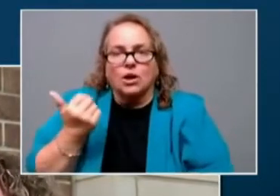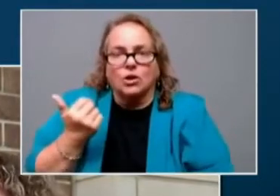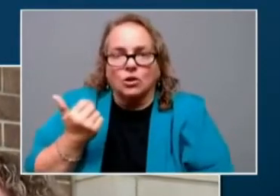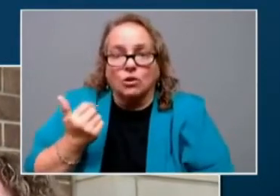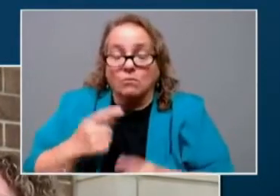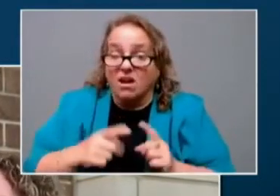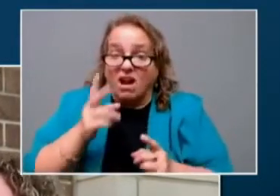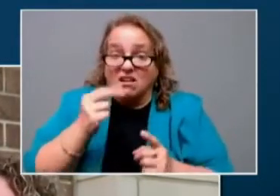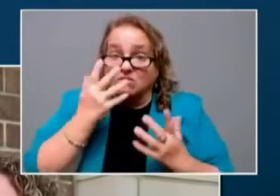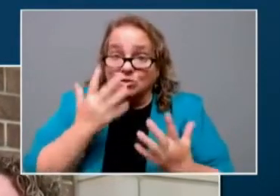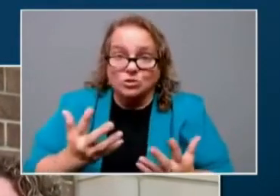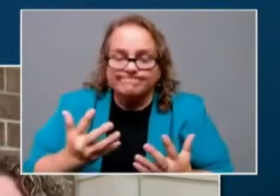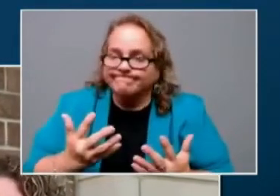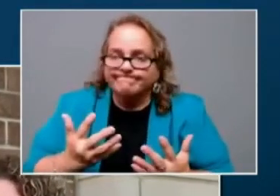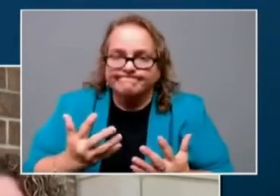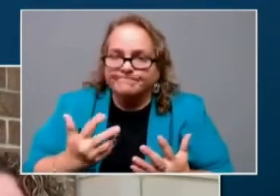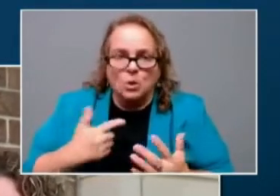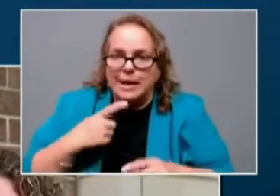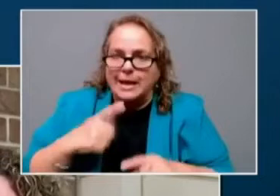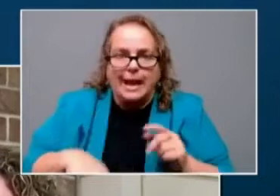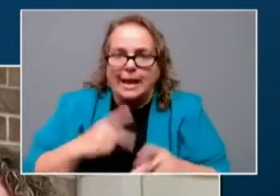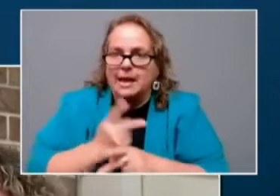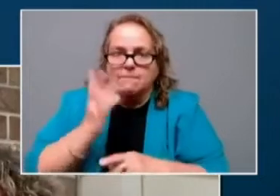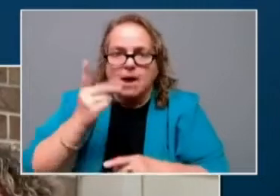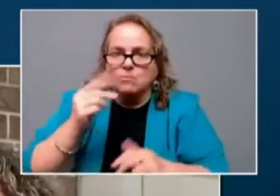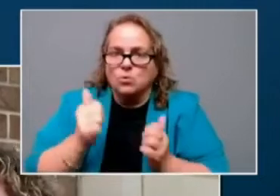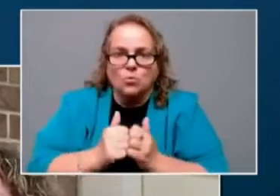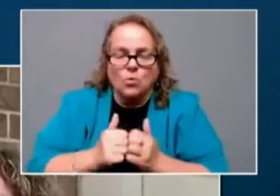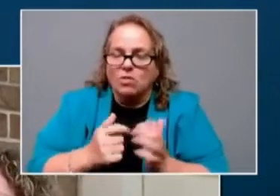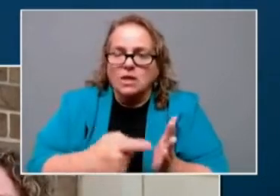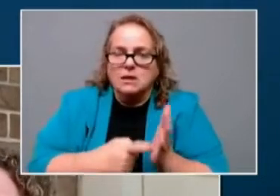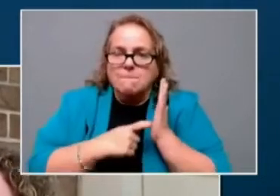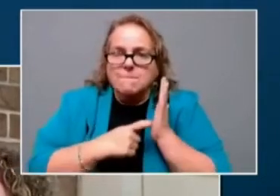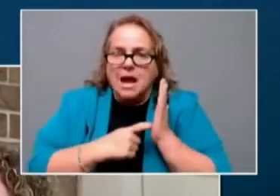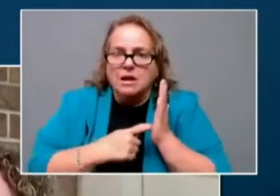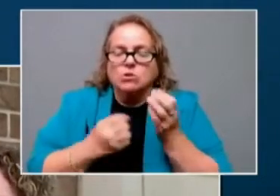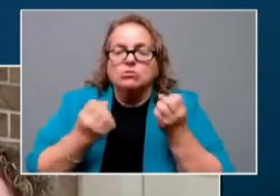We have so many positive patients coming in and not enough time and not